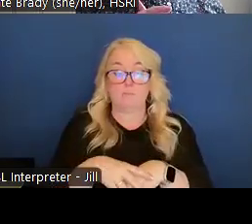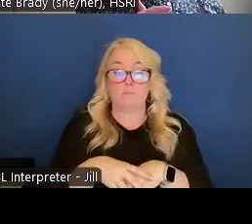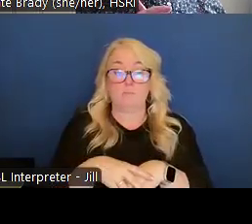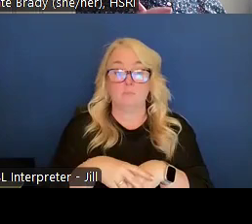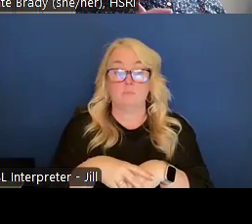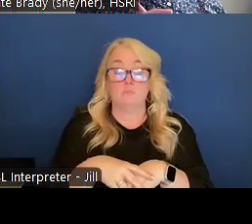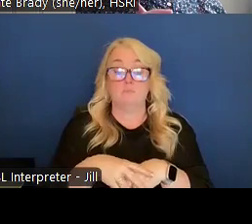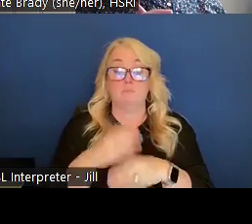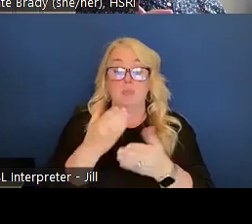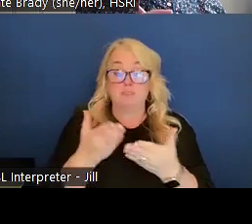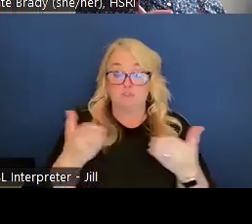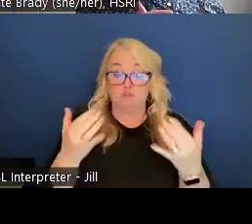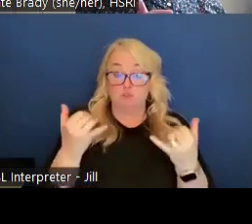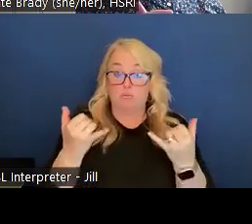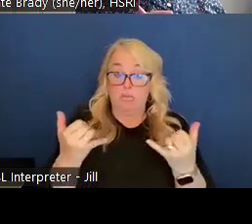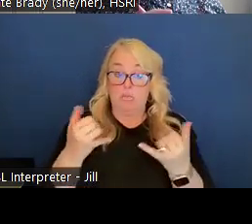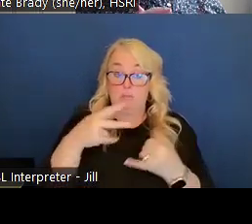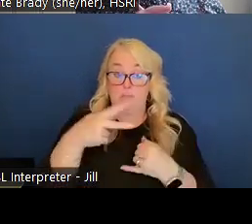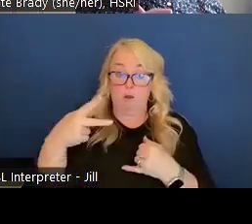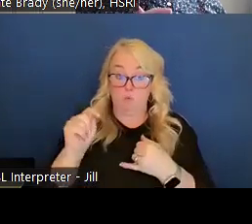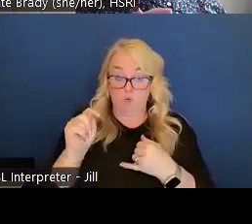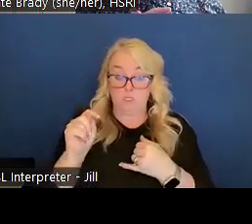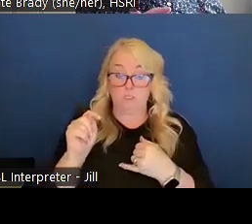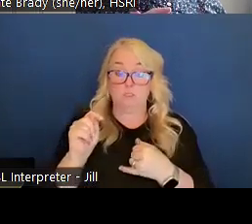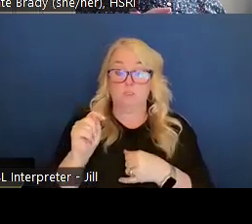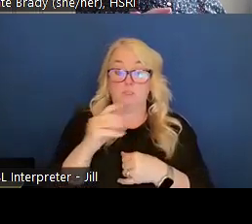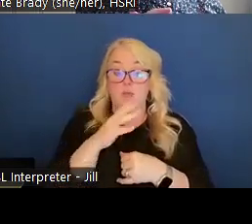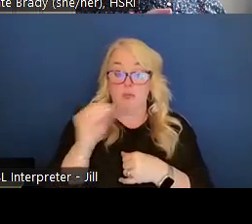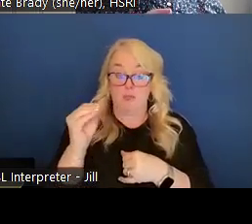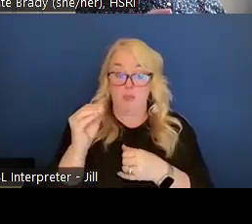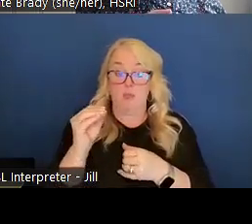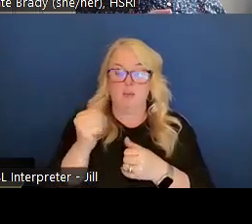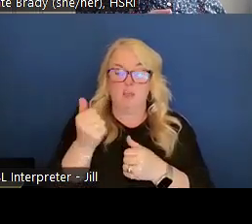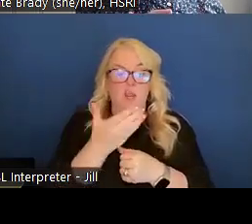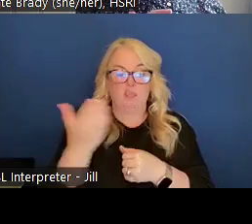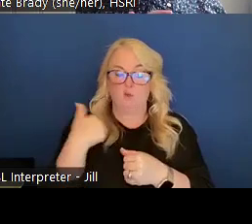materials today―the PowerPoint and anything else that's shared,